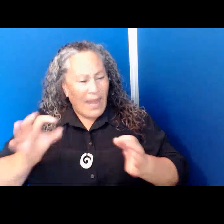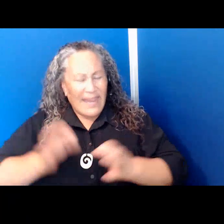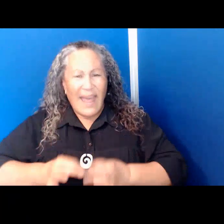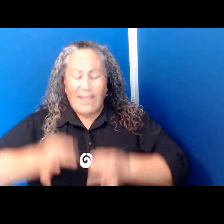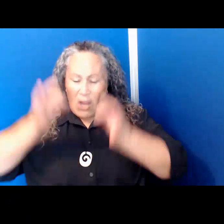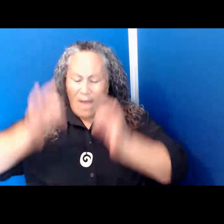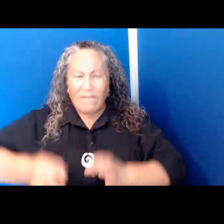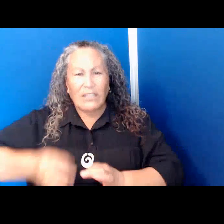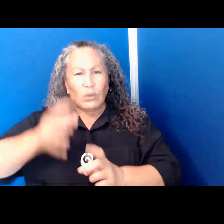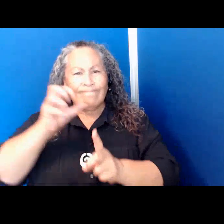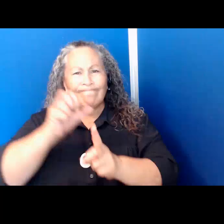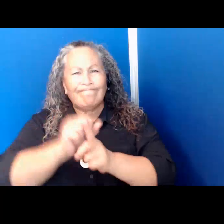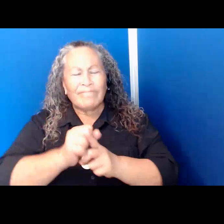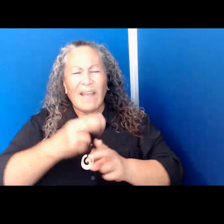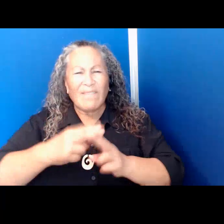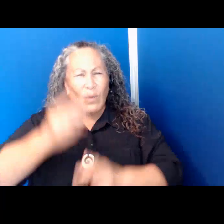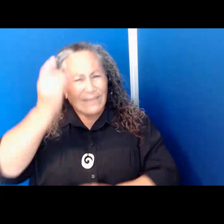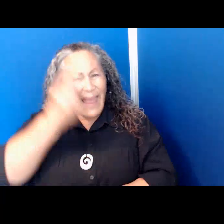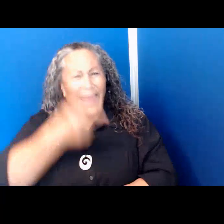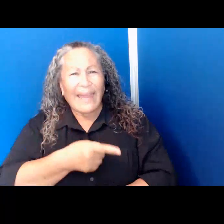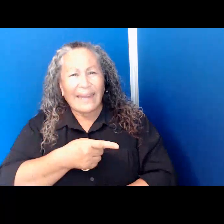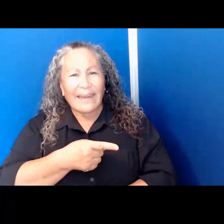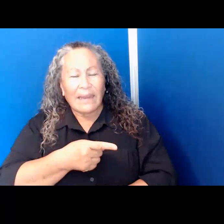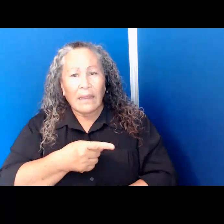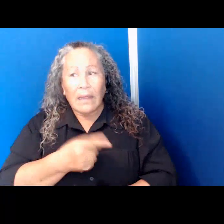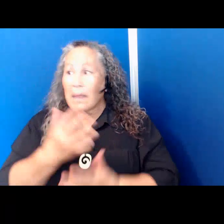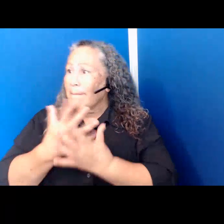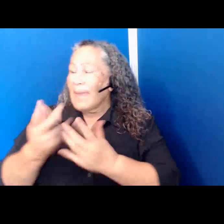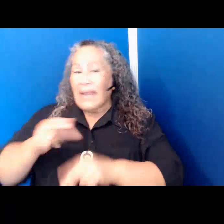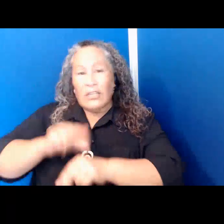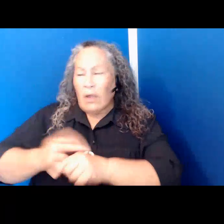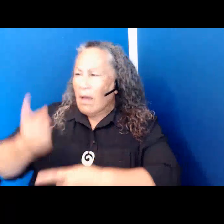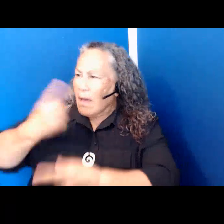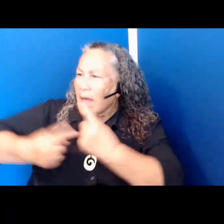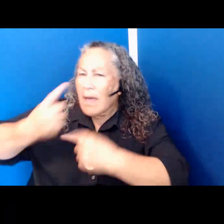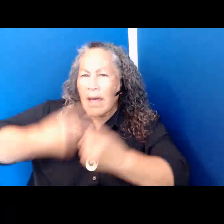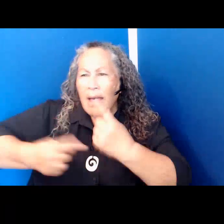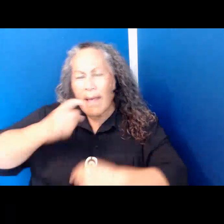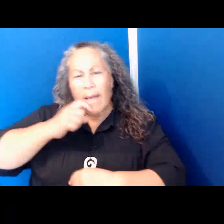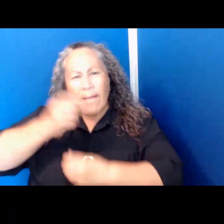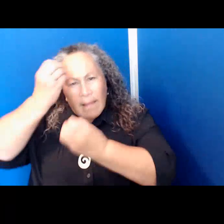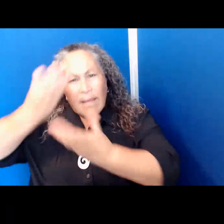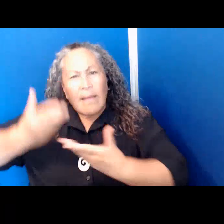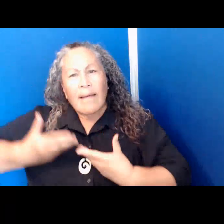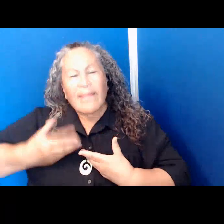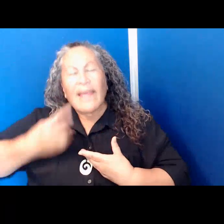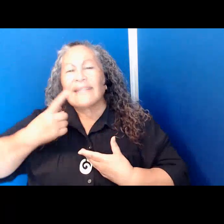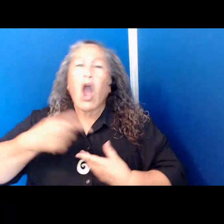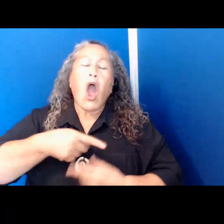Dad, even though we were told by numerous doctors and experts, you know, that Dad had dementia,